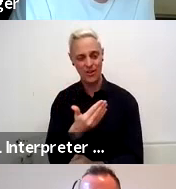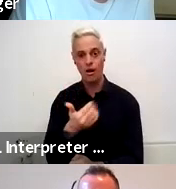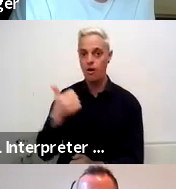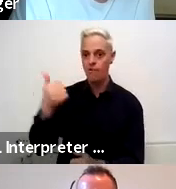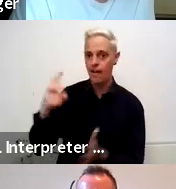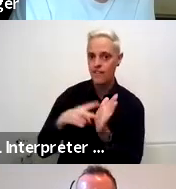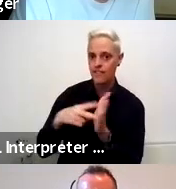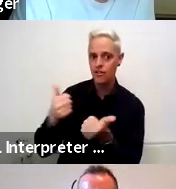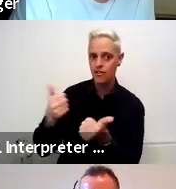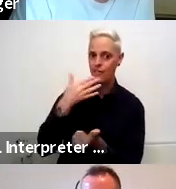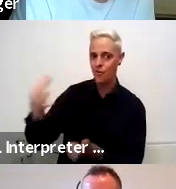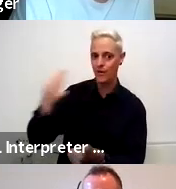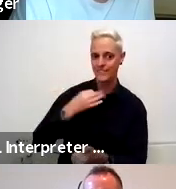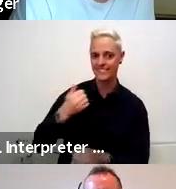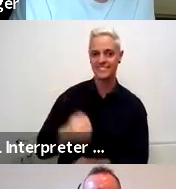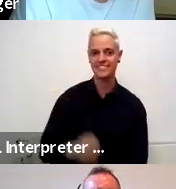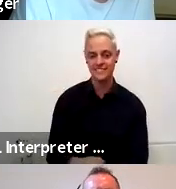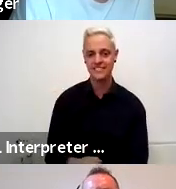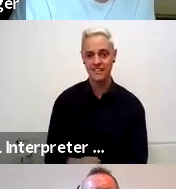And thanks again for the question.